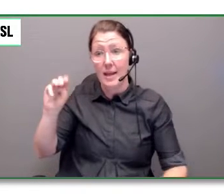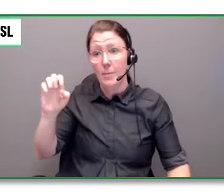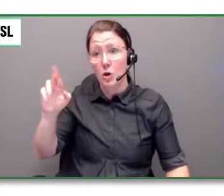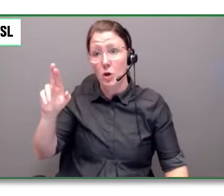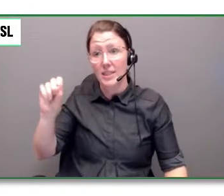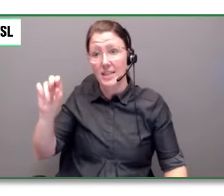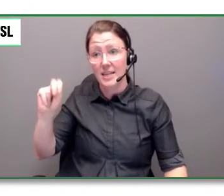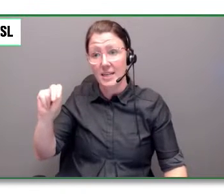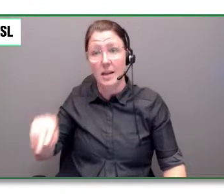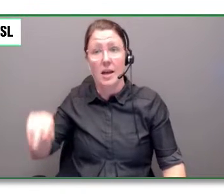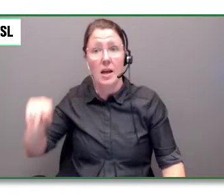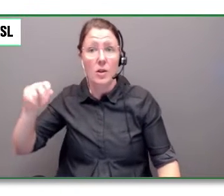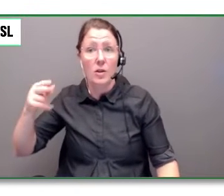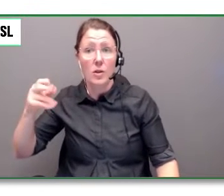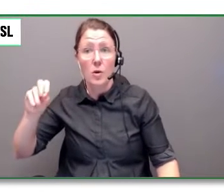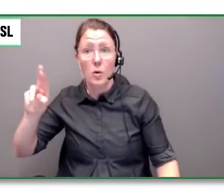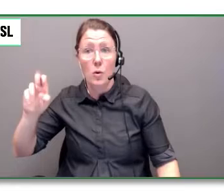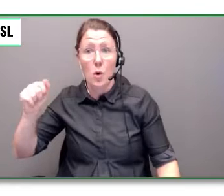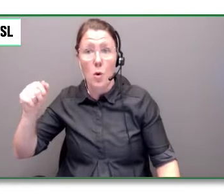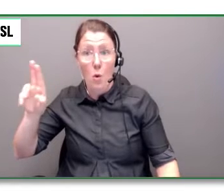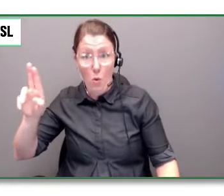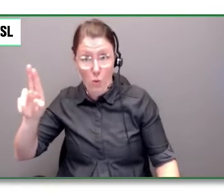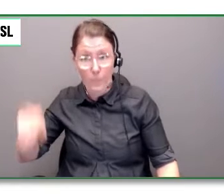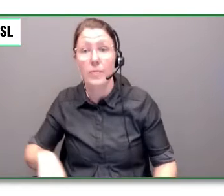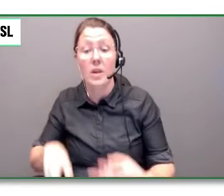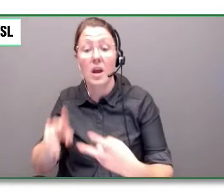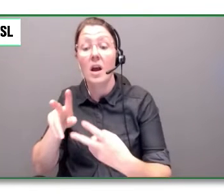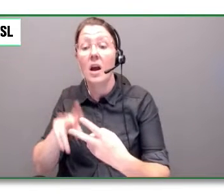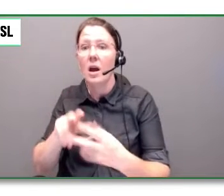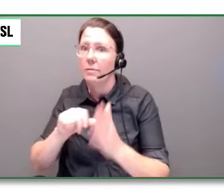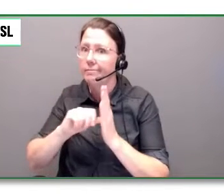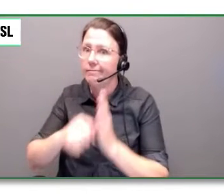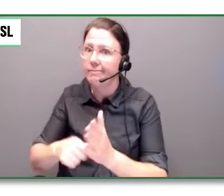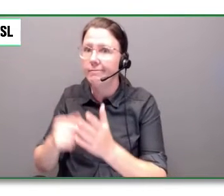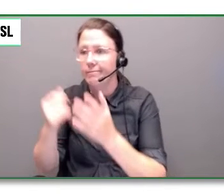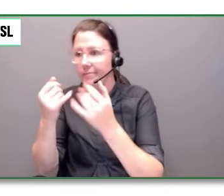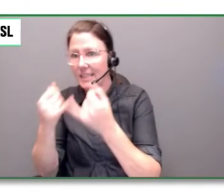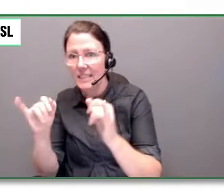template, when it comes to both individualism and nature. "The great man